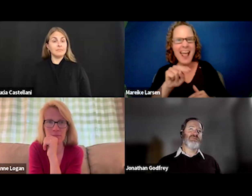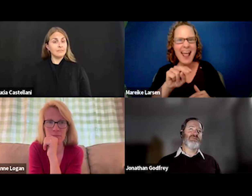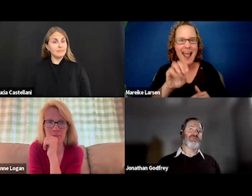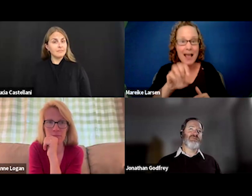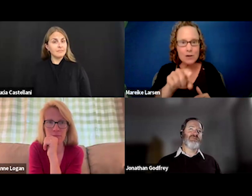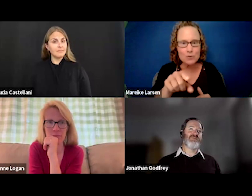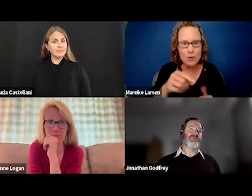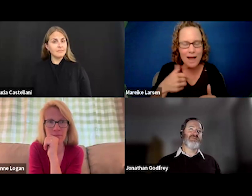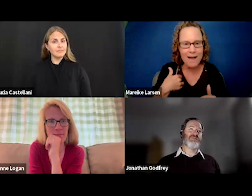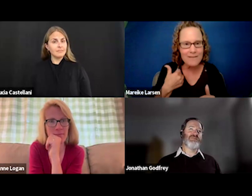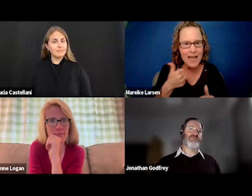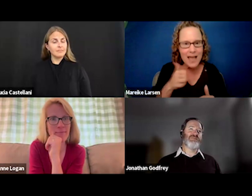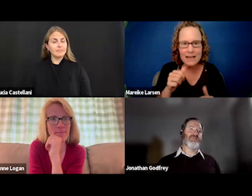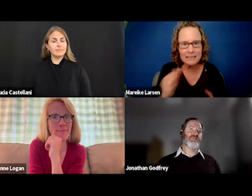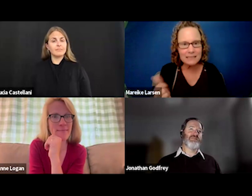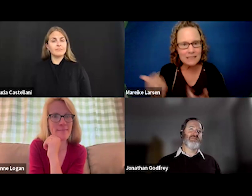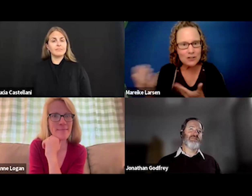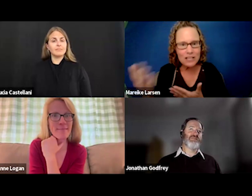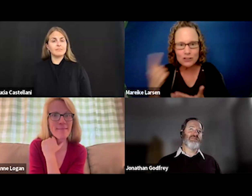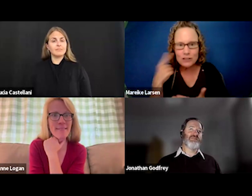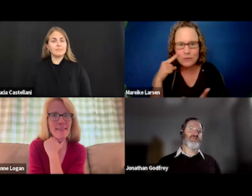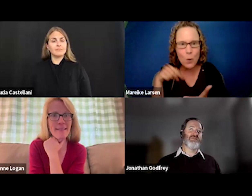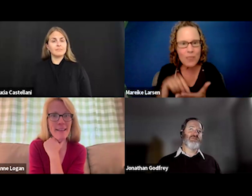Any tips on networking?